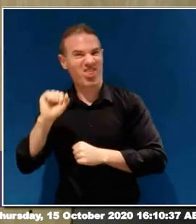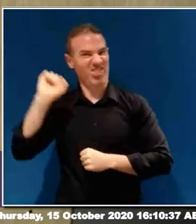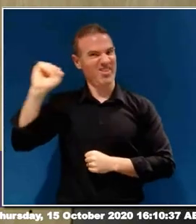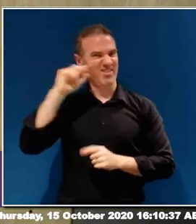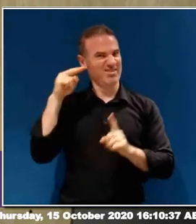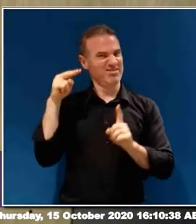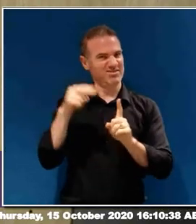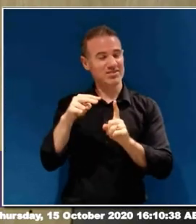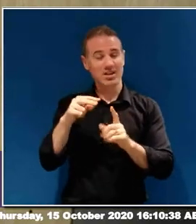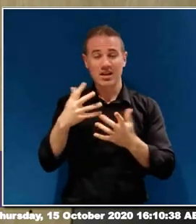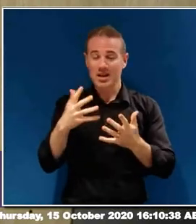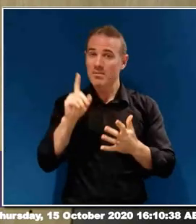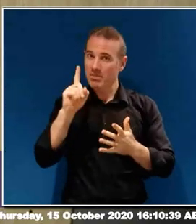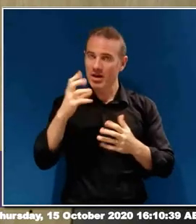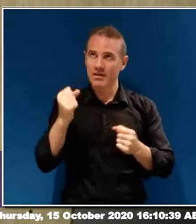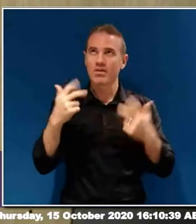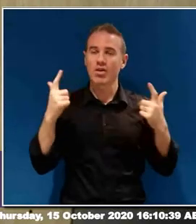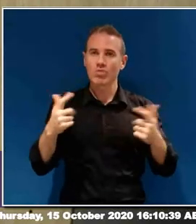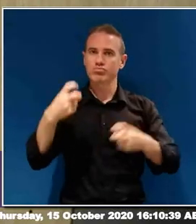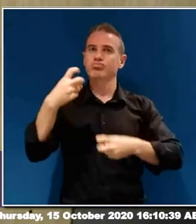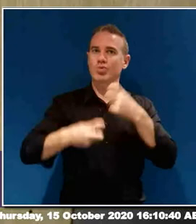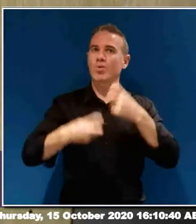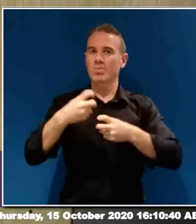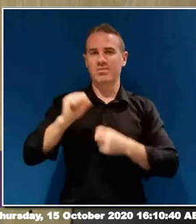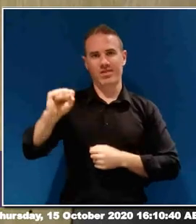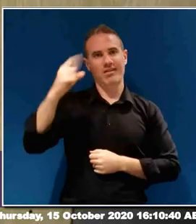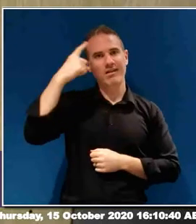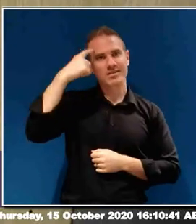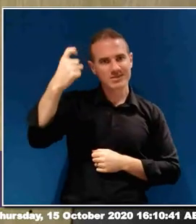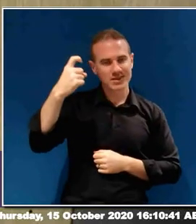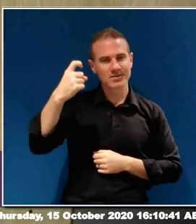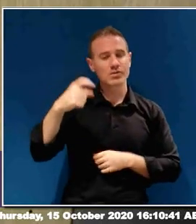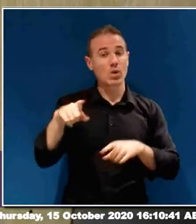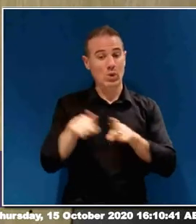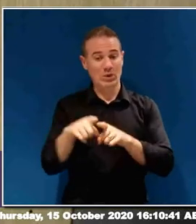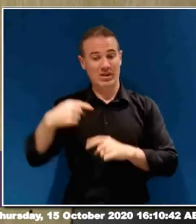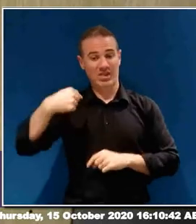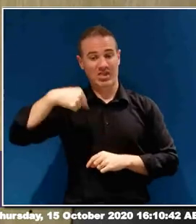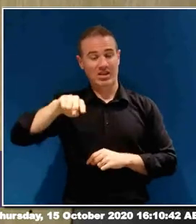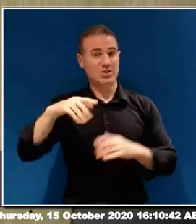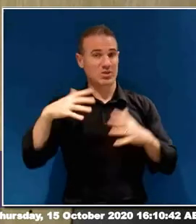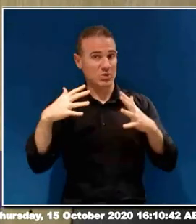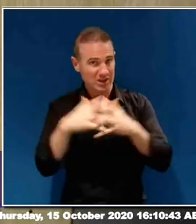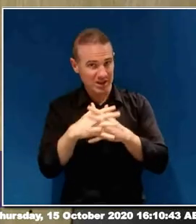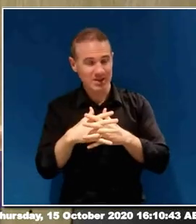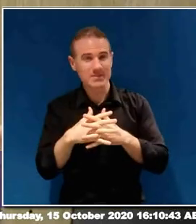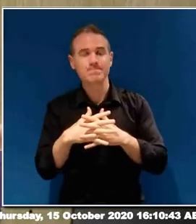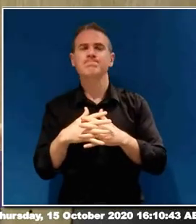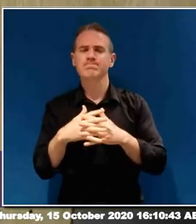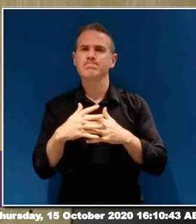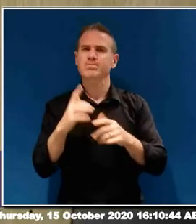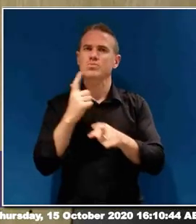You also heard this week about the New South Wales when Mr Potter was